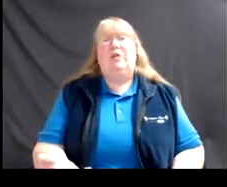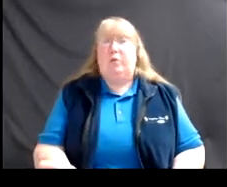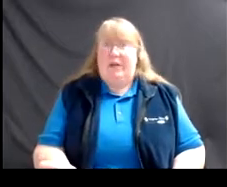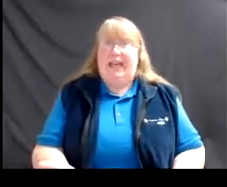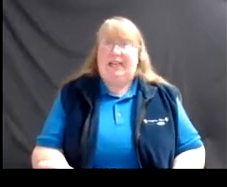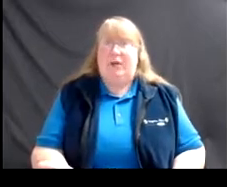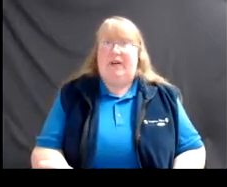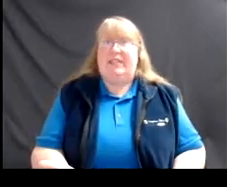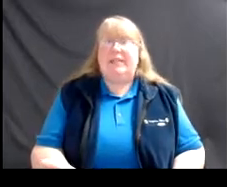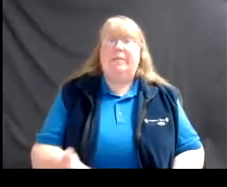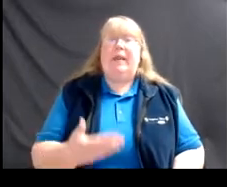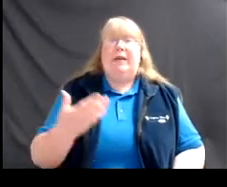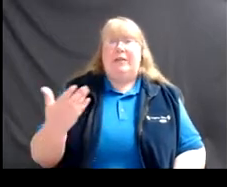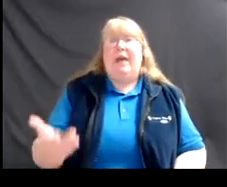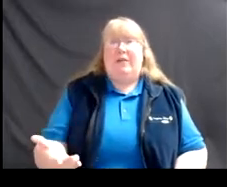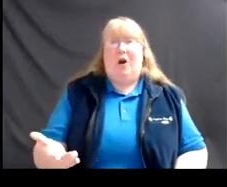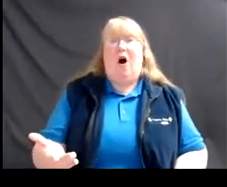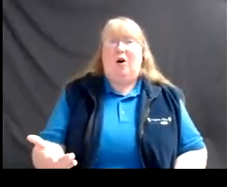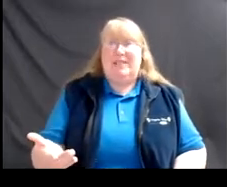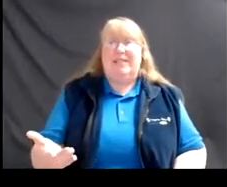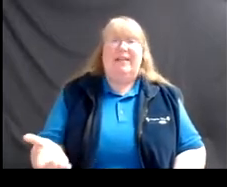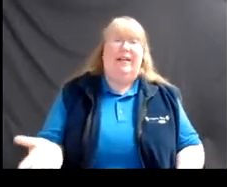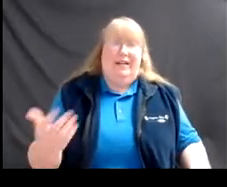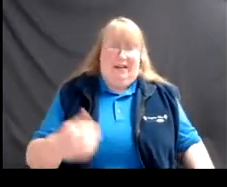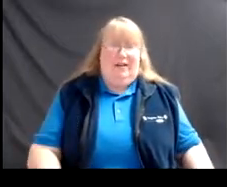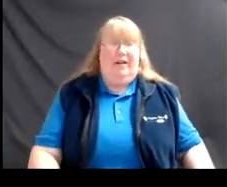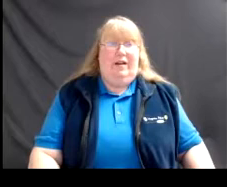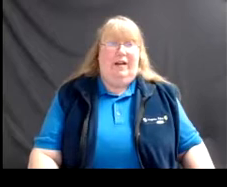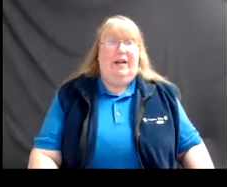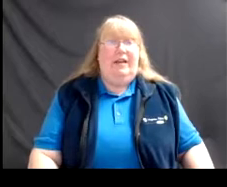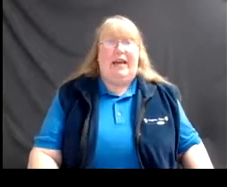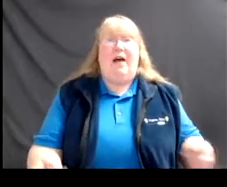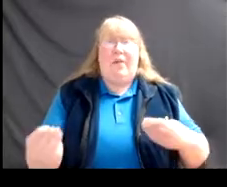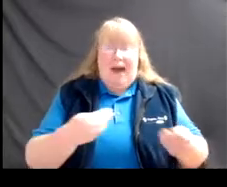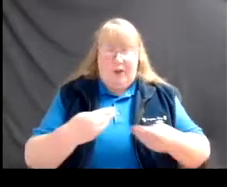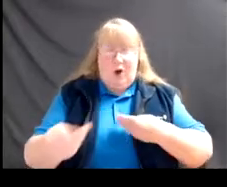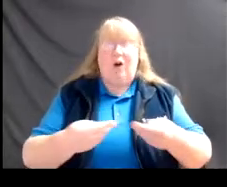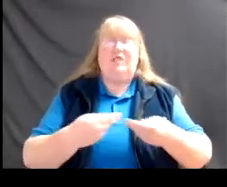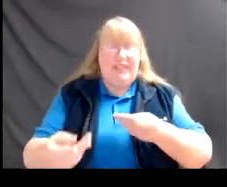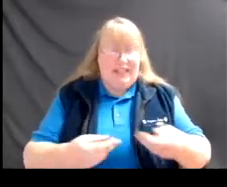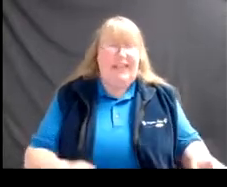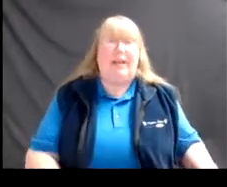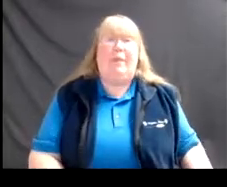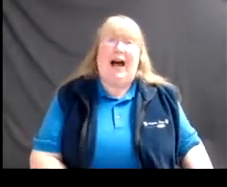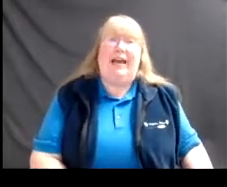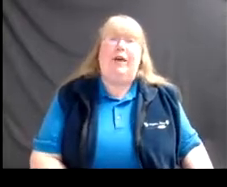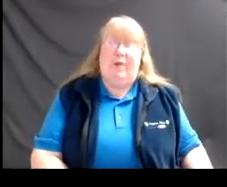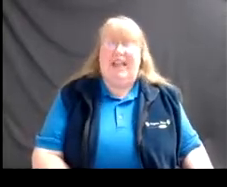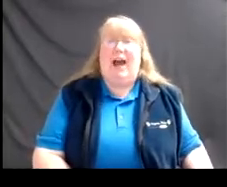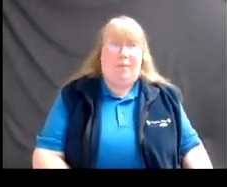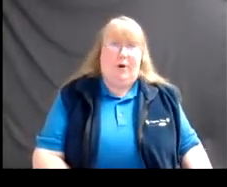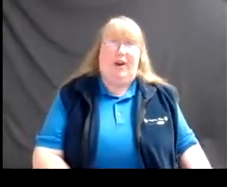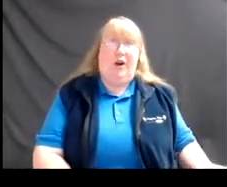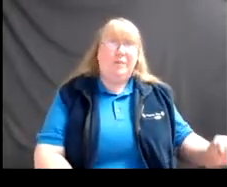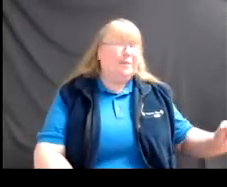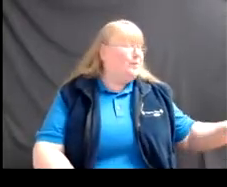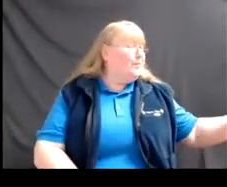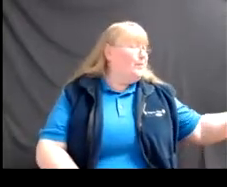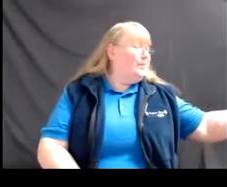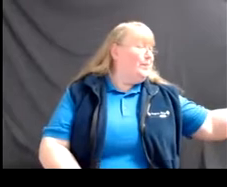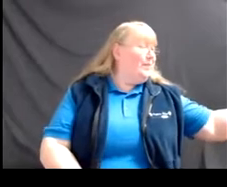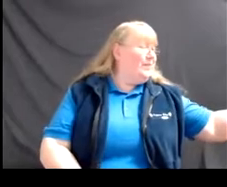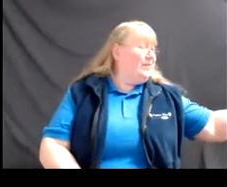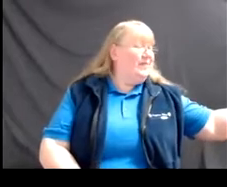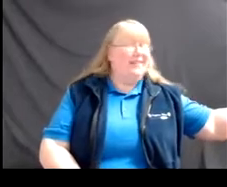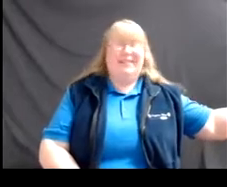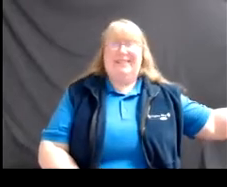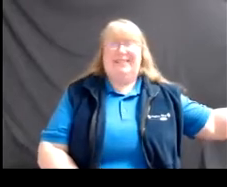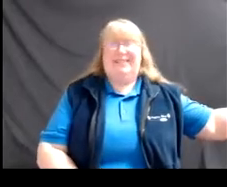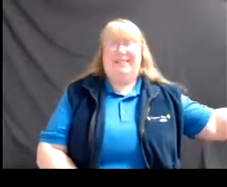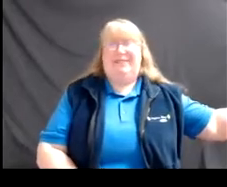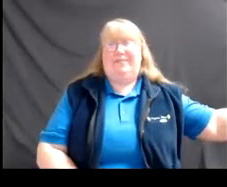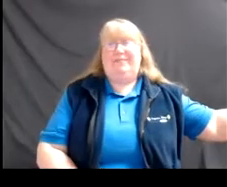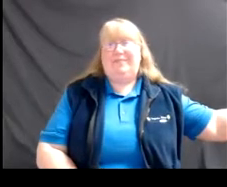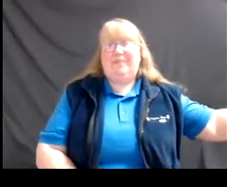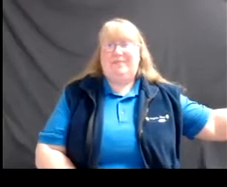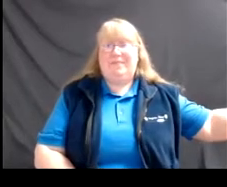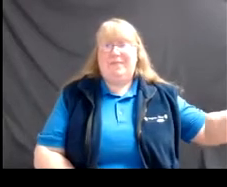the Relay Service to make their calls, to have their calls facilitated by a Relay Operator.